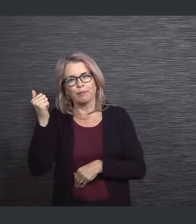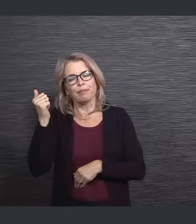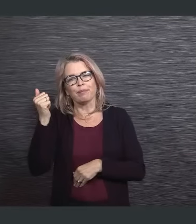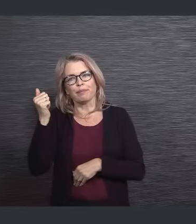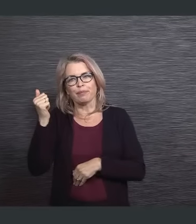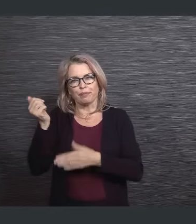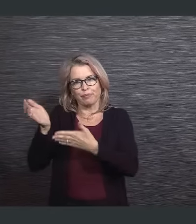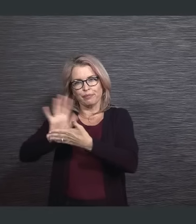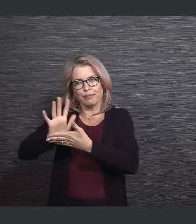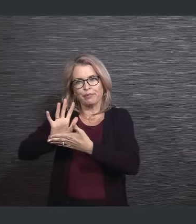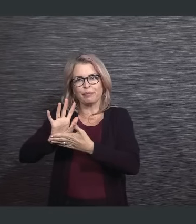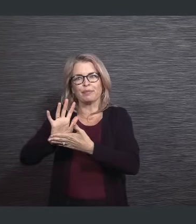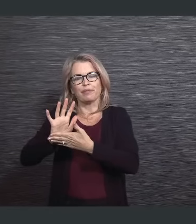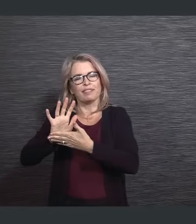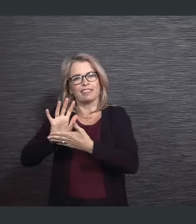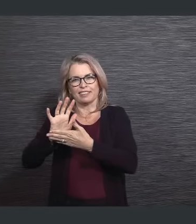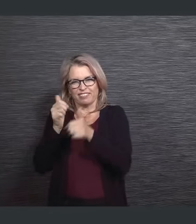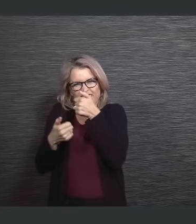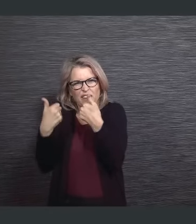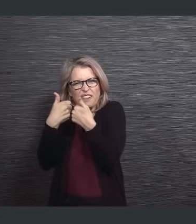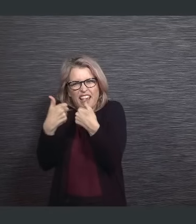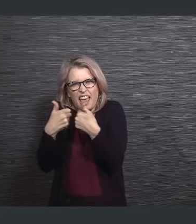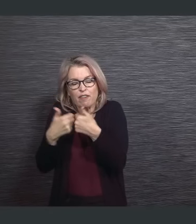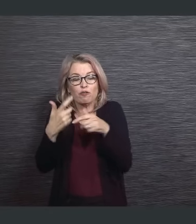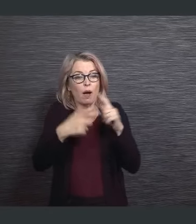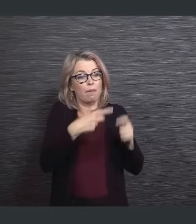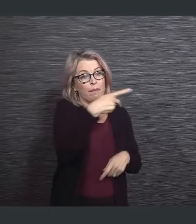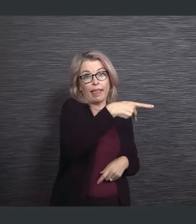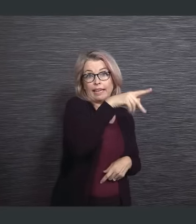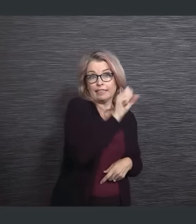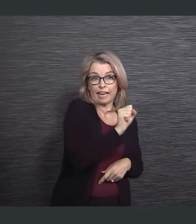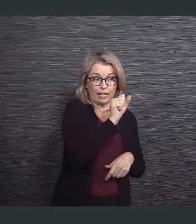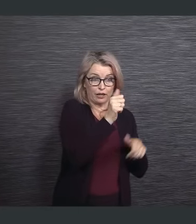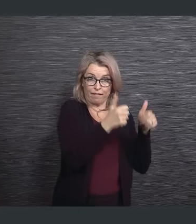move from the PlayStation platform to the screen.